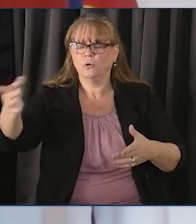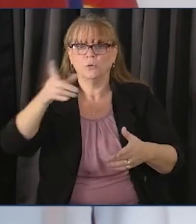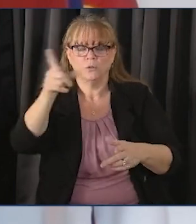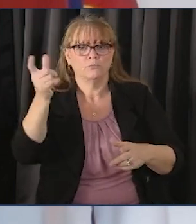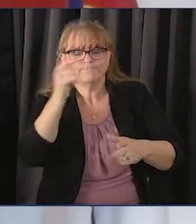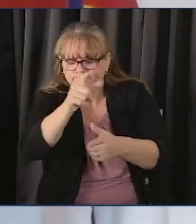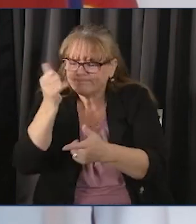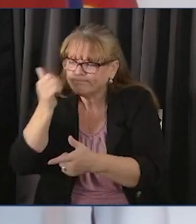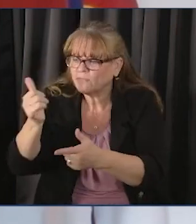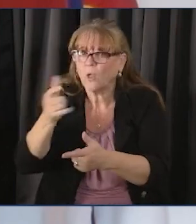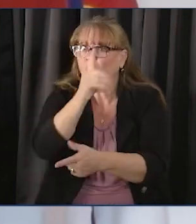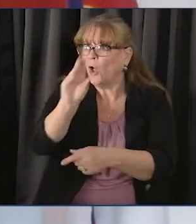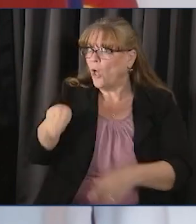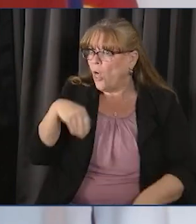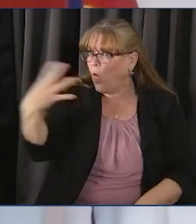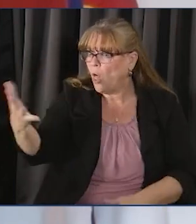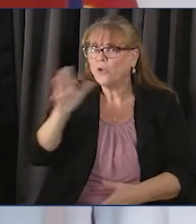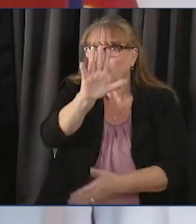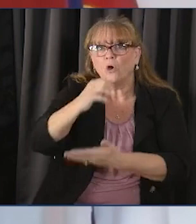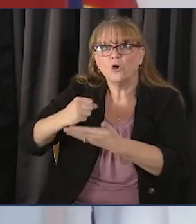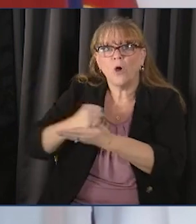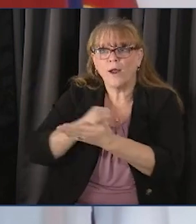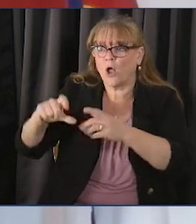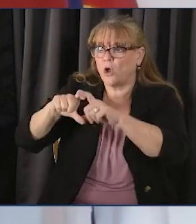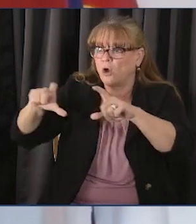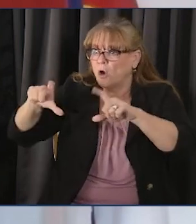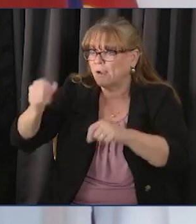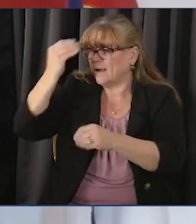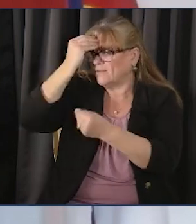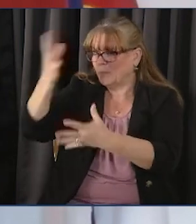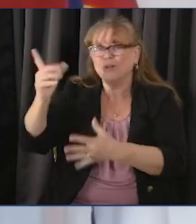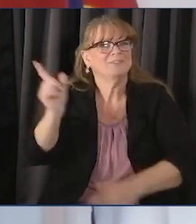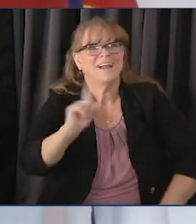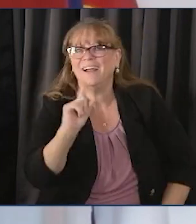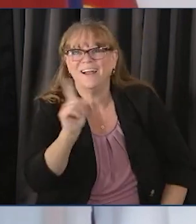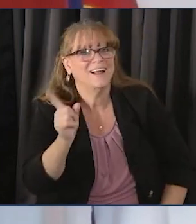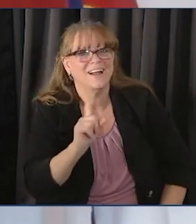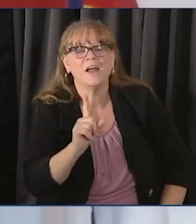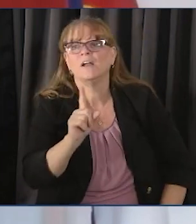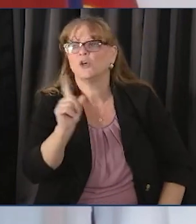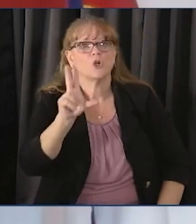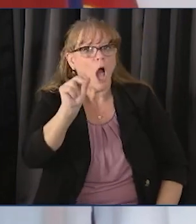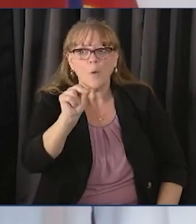It's hospitals that you know it's community health clinics, it's free to everybody.